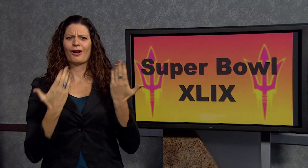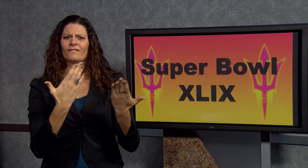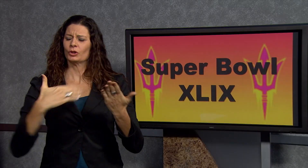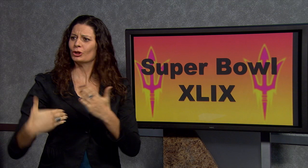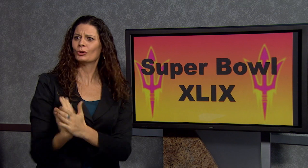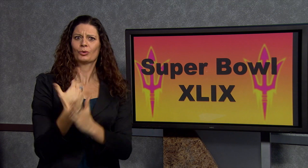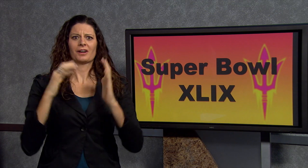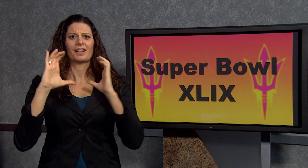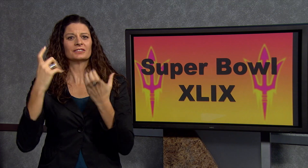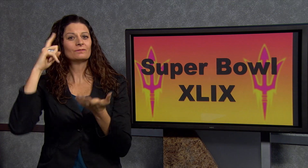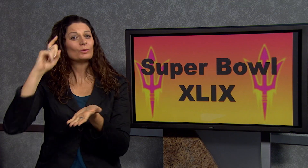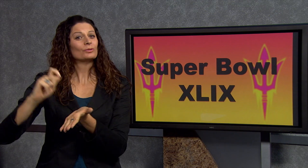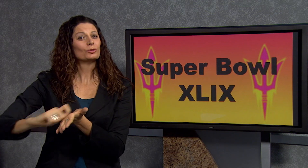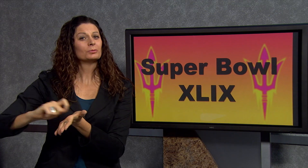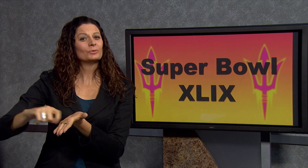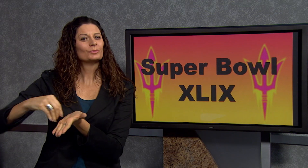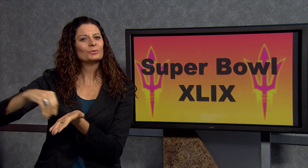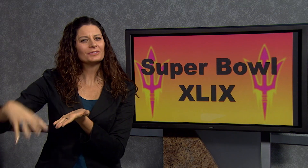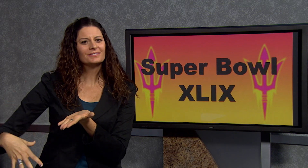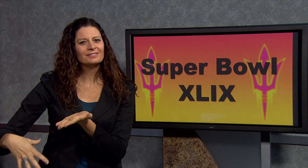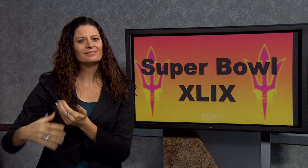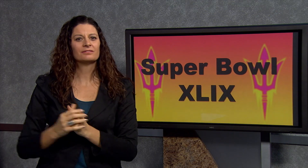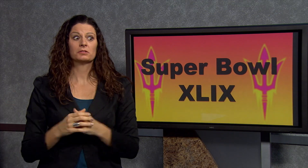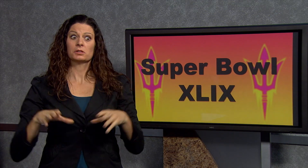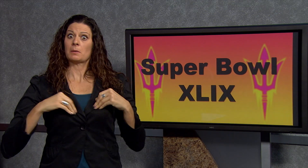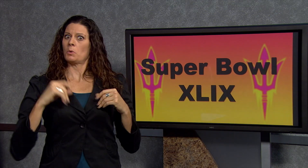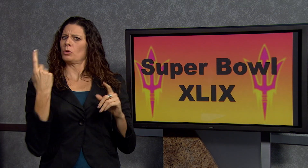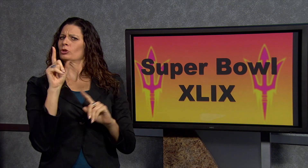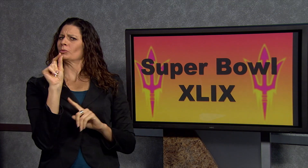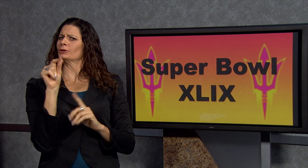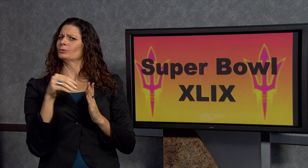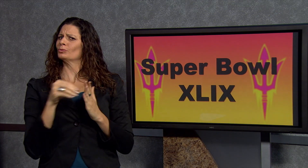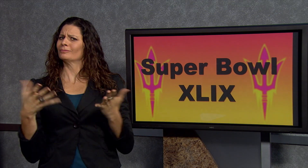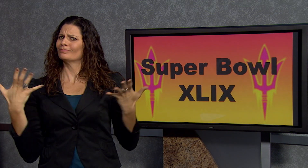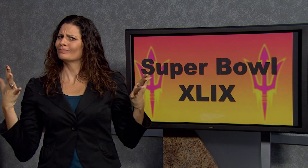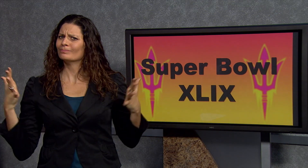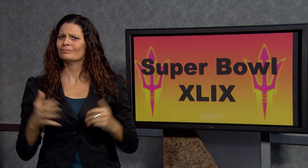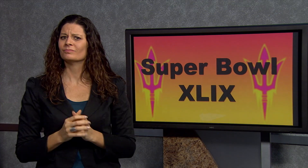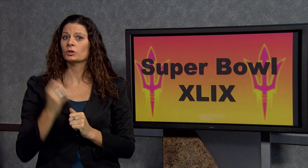AS PART OF A NEW CLASS ASU JOURNALISM STUDENTS WILL HAVE THE CHANCE TO REPORT ON THE SUPER